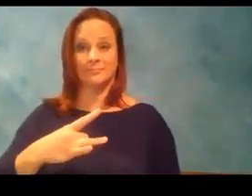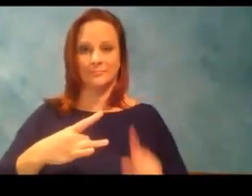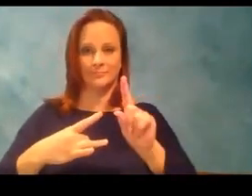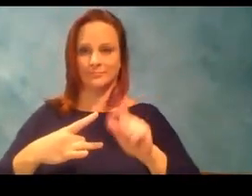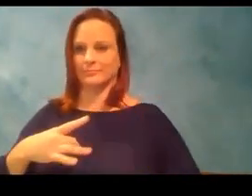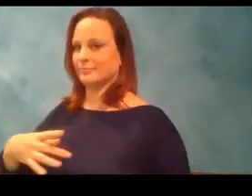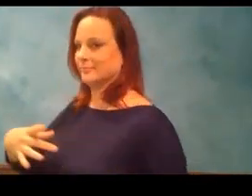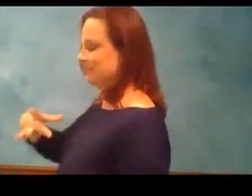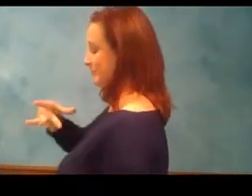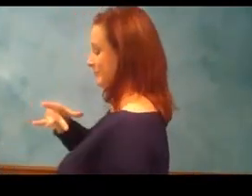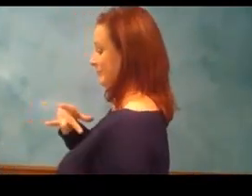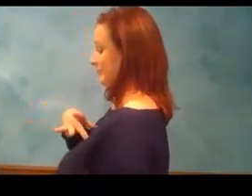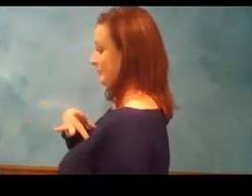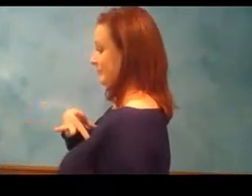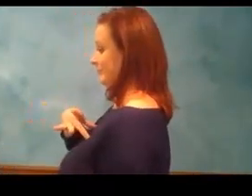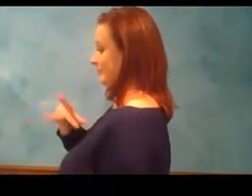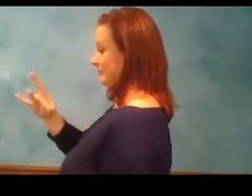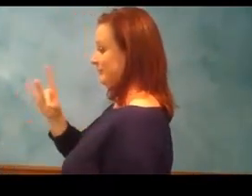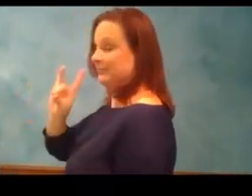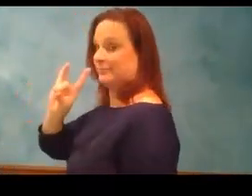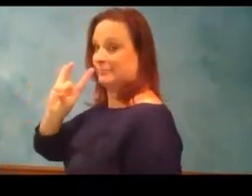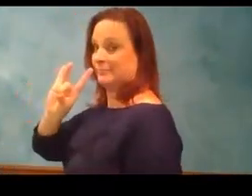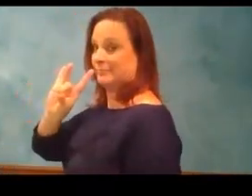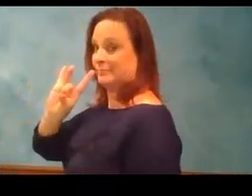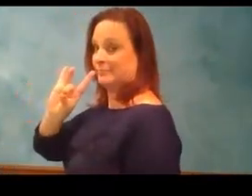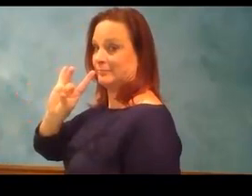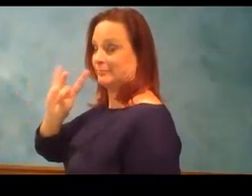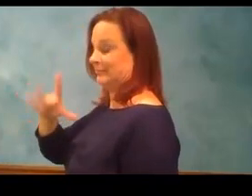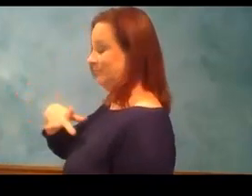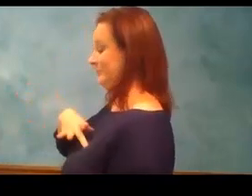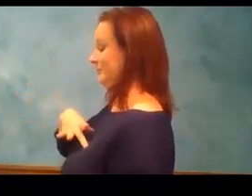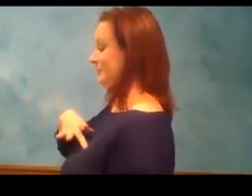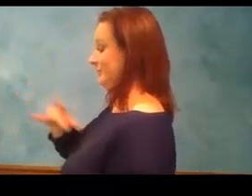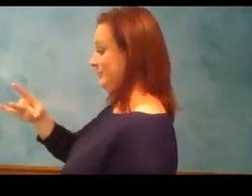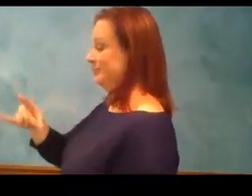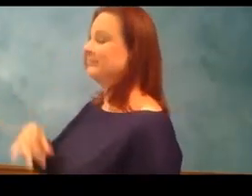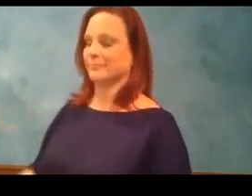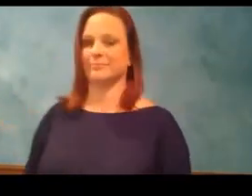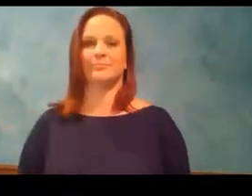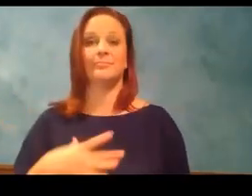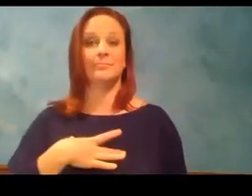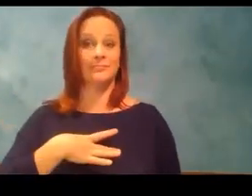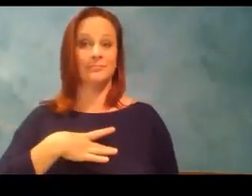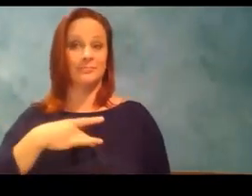LIKE, let me turn so you can see what the handshape looks like, it's an eight you pull it away from your chest.